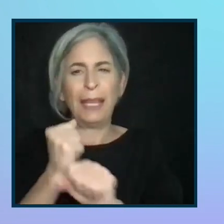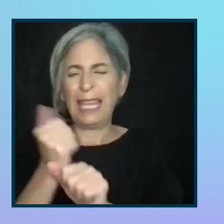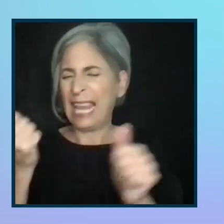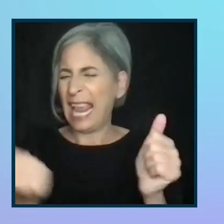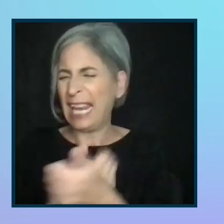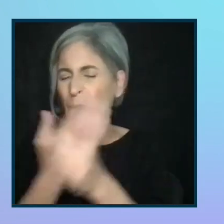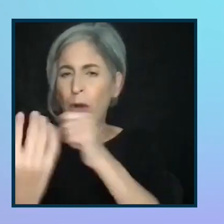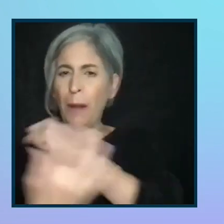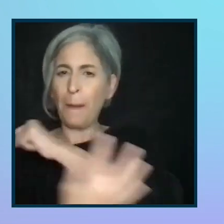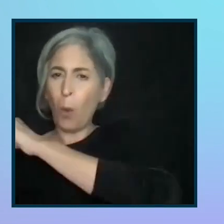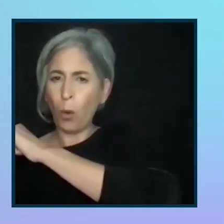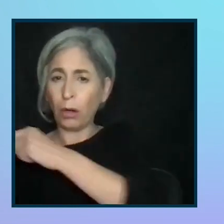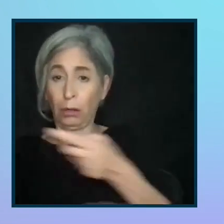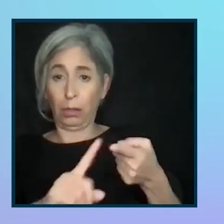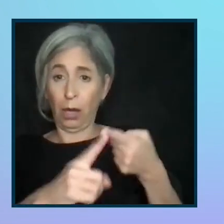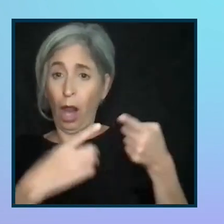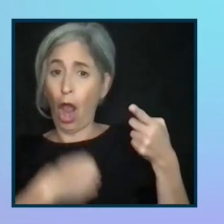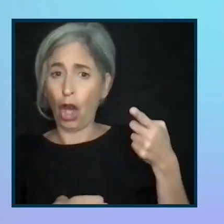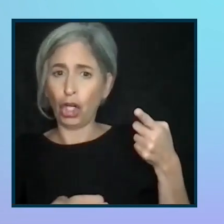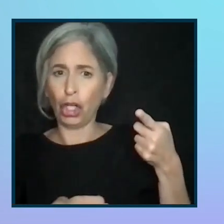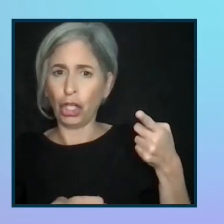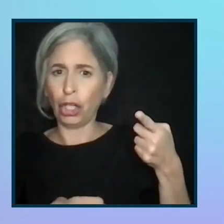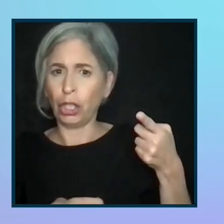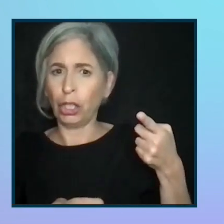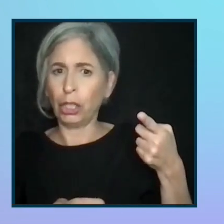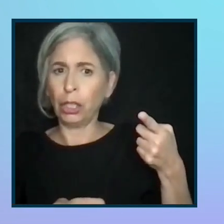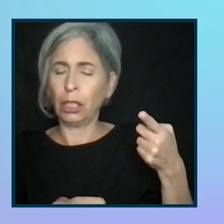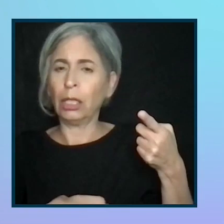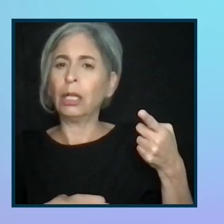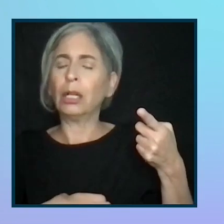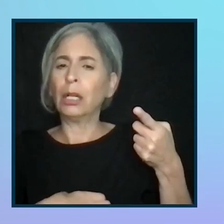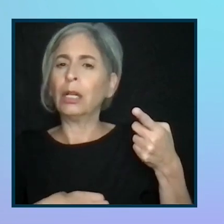There's hunger, but nobody is hoarding the resources and food.